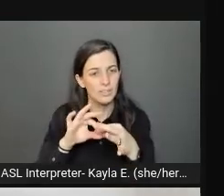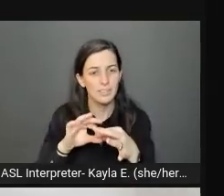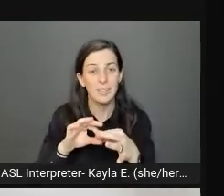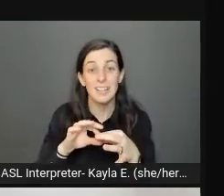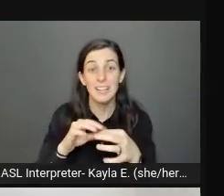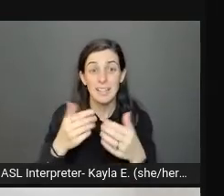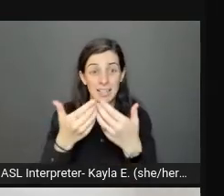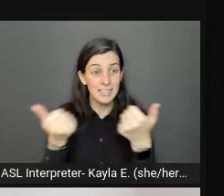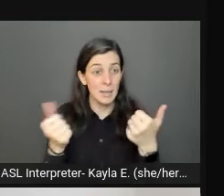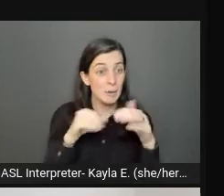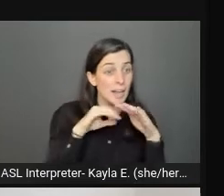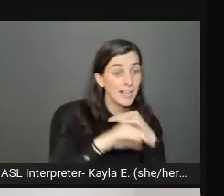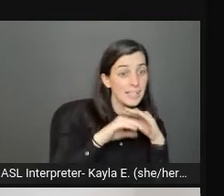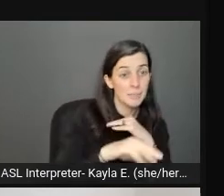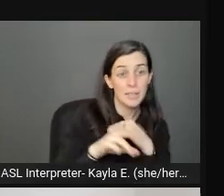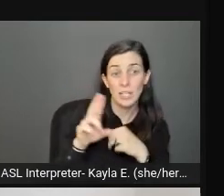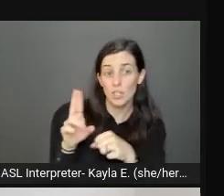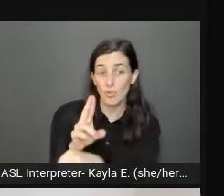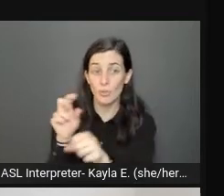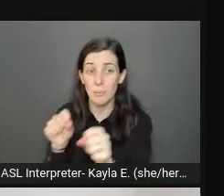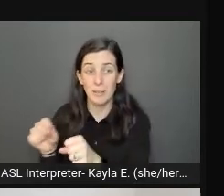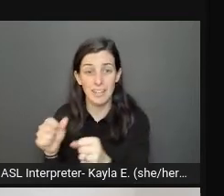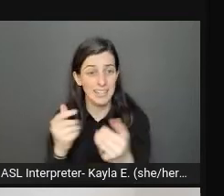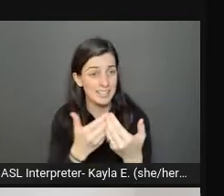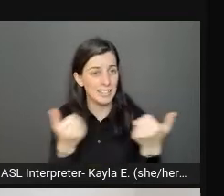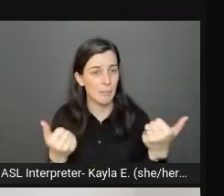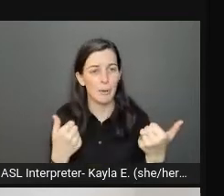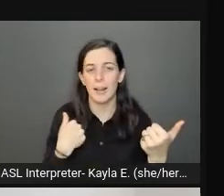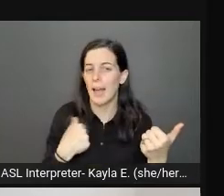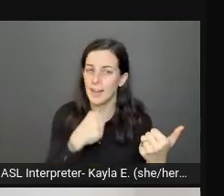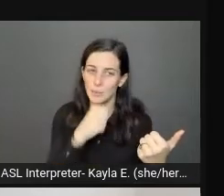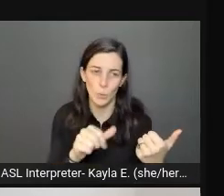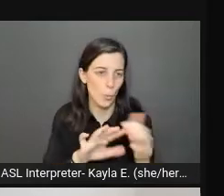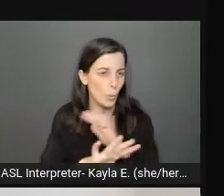Be interesting to hear from you if there's anything that you think differently here.